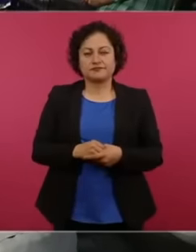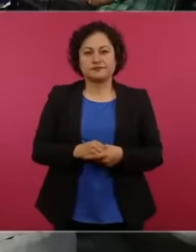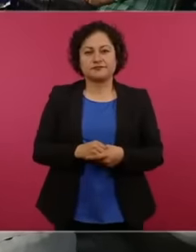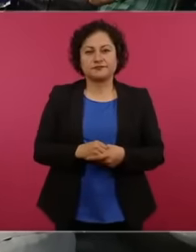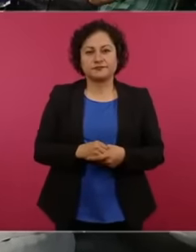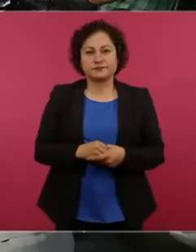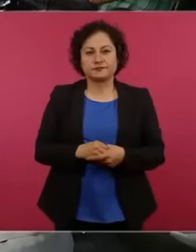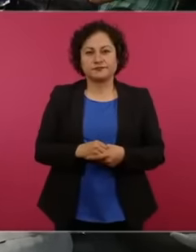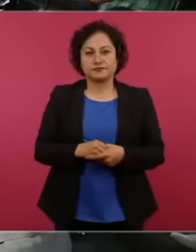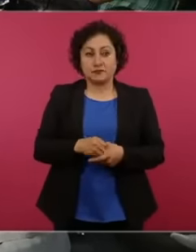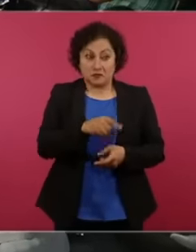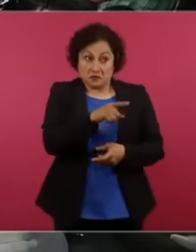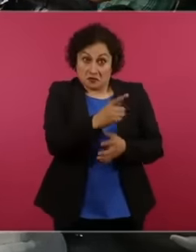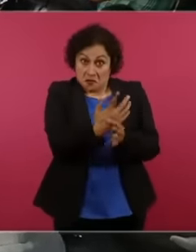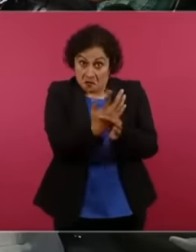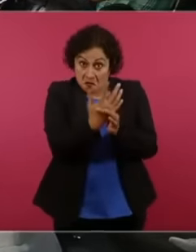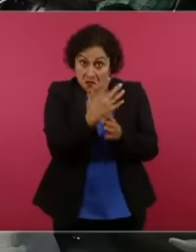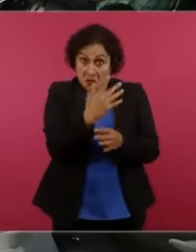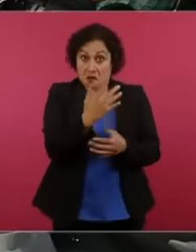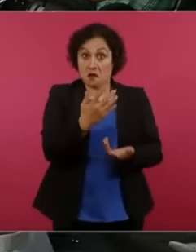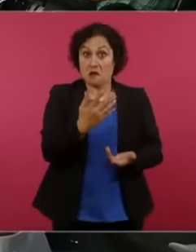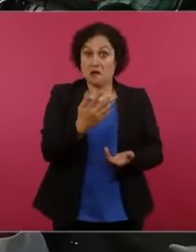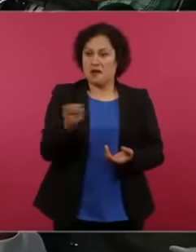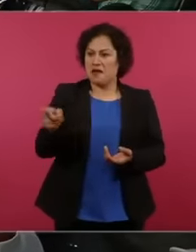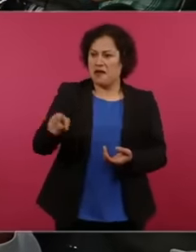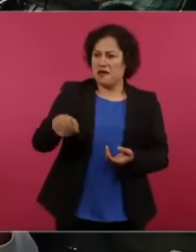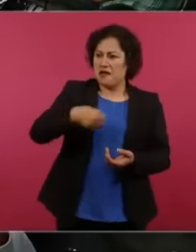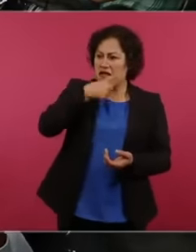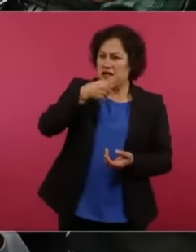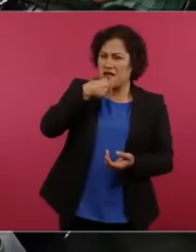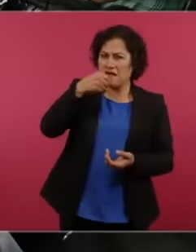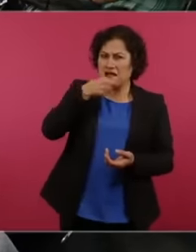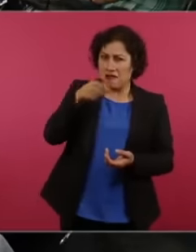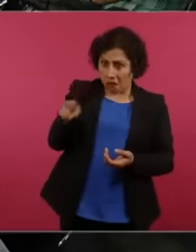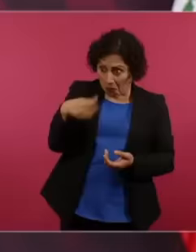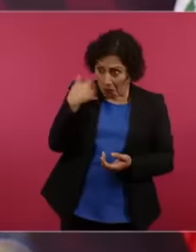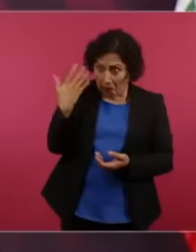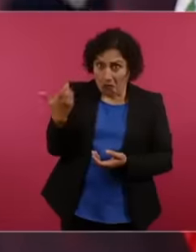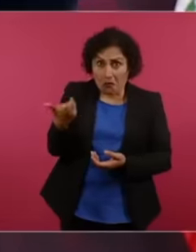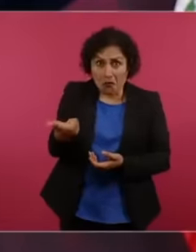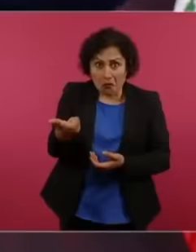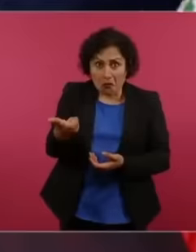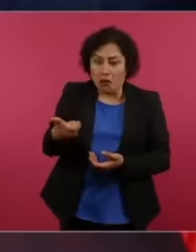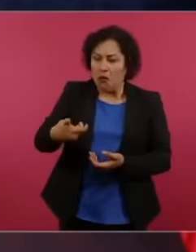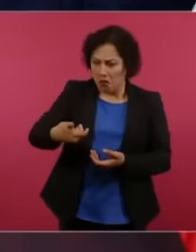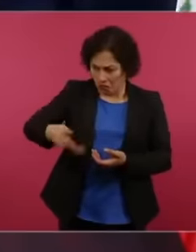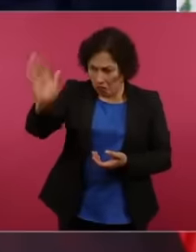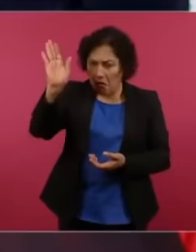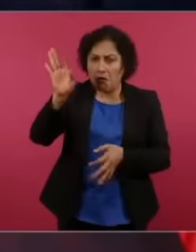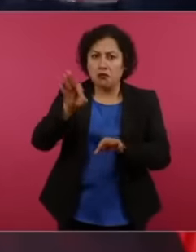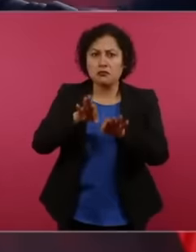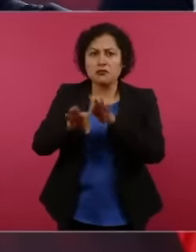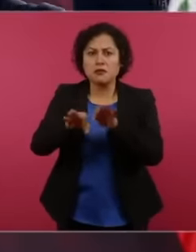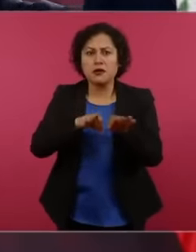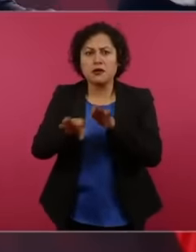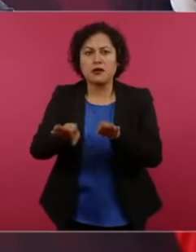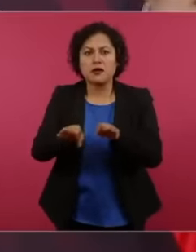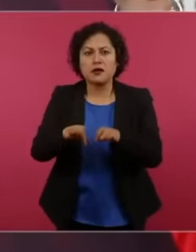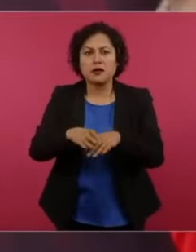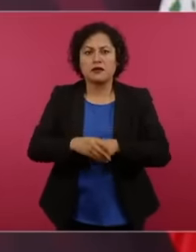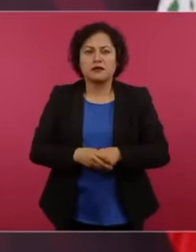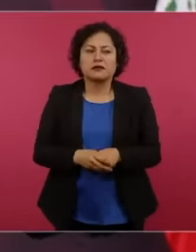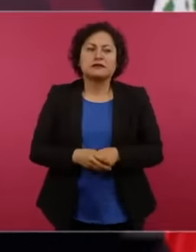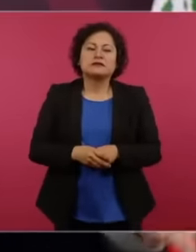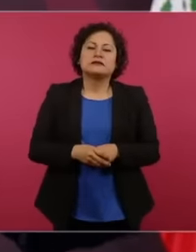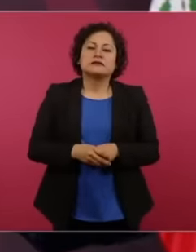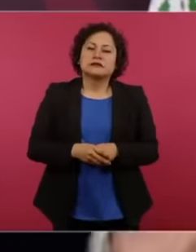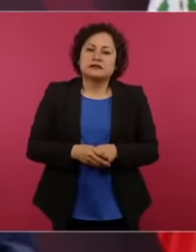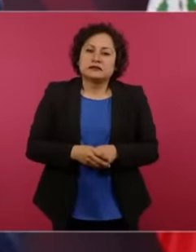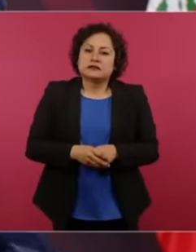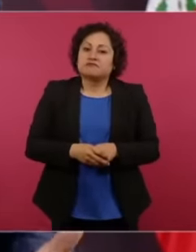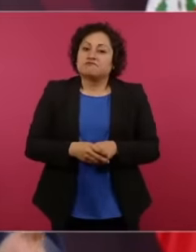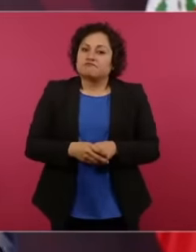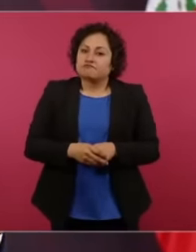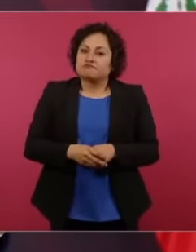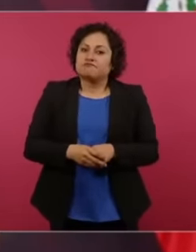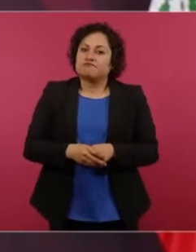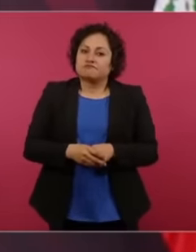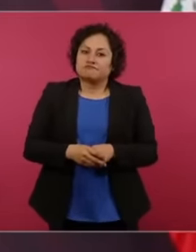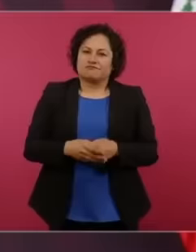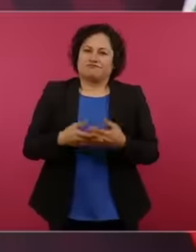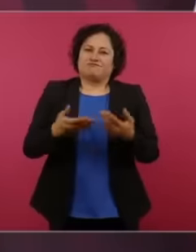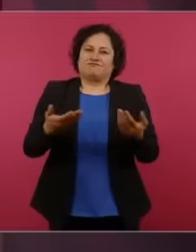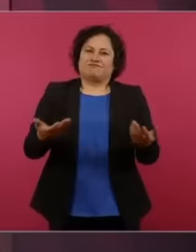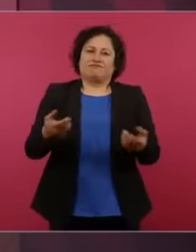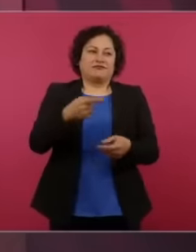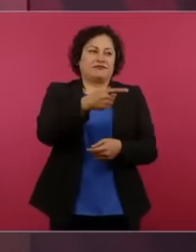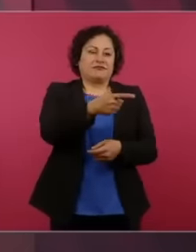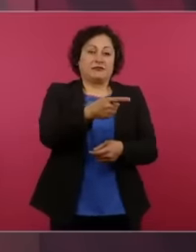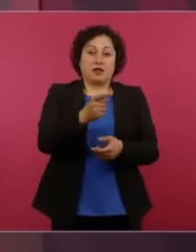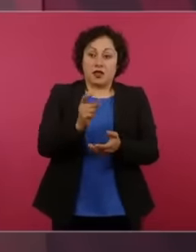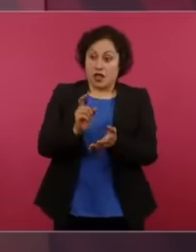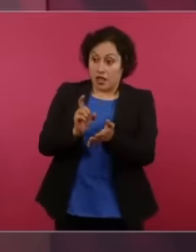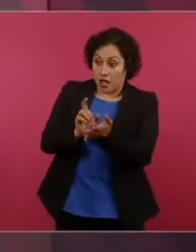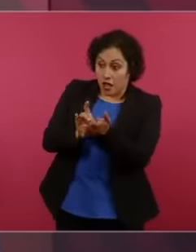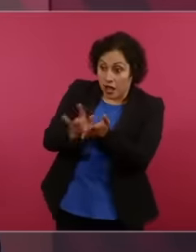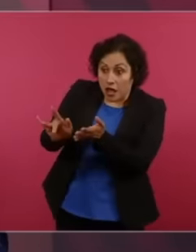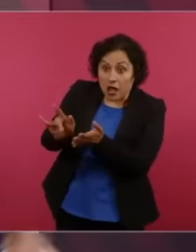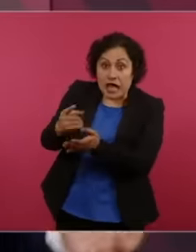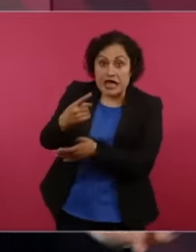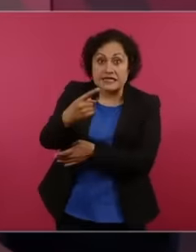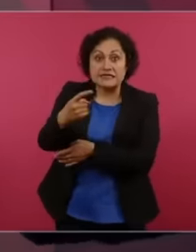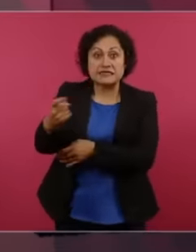work Oh yes, how are you going to give 100 pesos a day to the elderly, how are you going to give